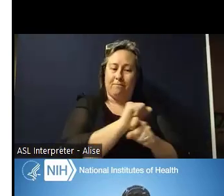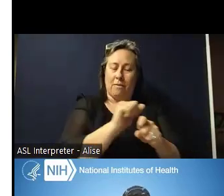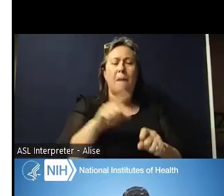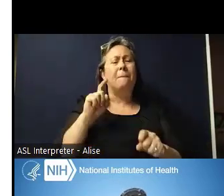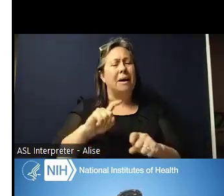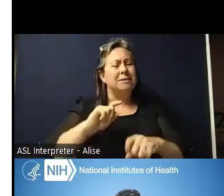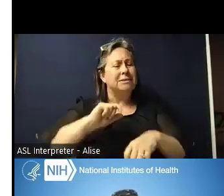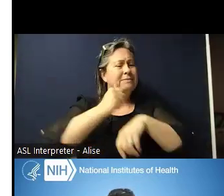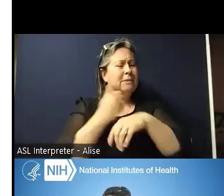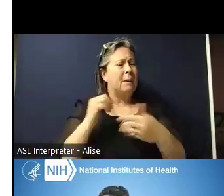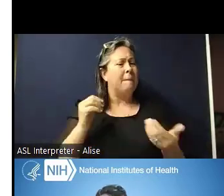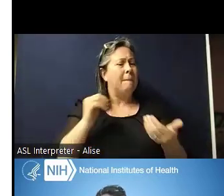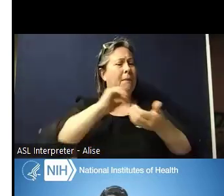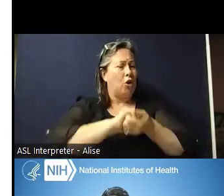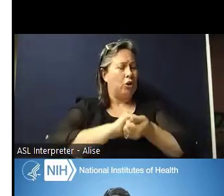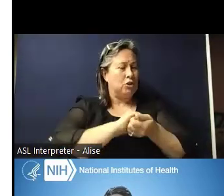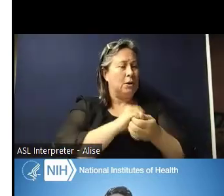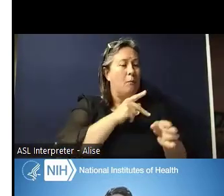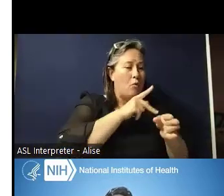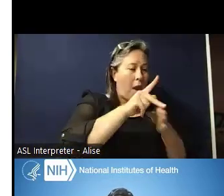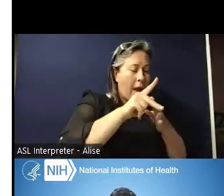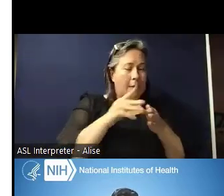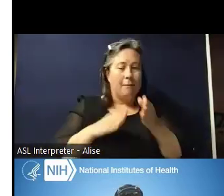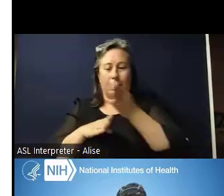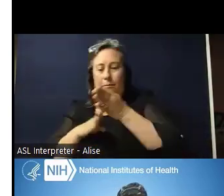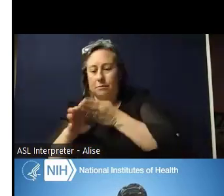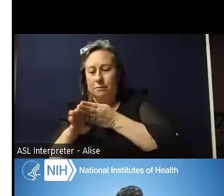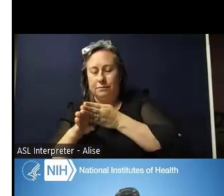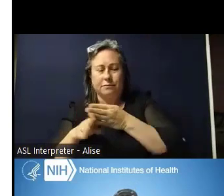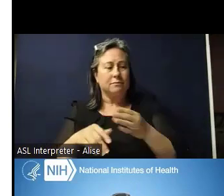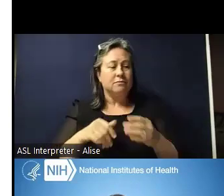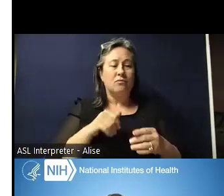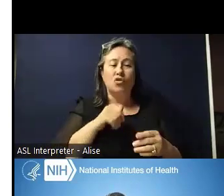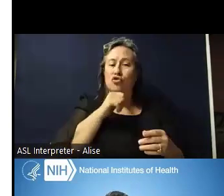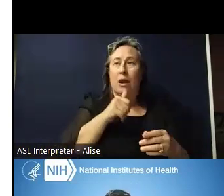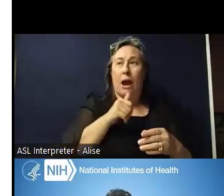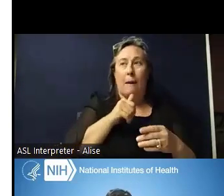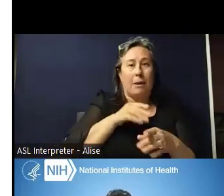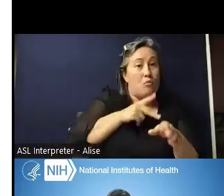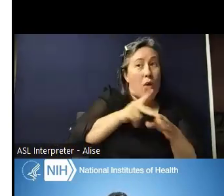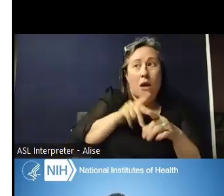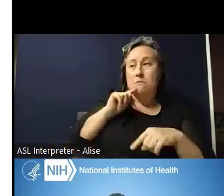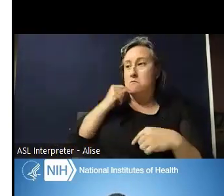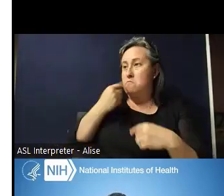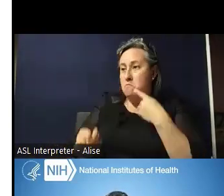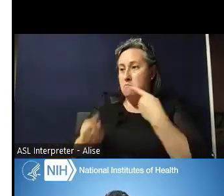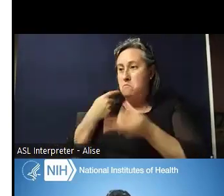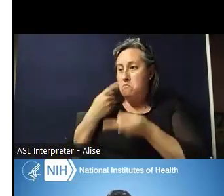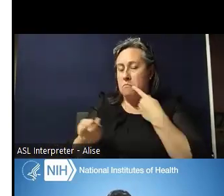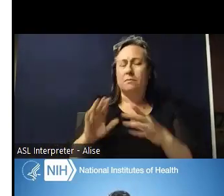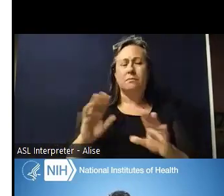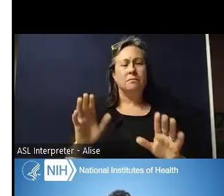between the prime and the subrecipient. It should not be heavy-handed. The partnership needs to be strong